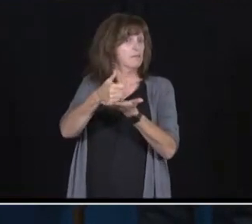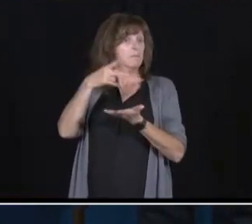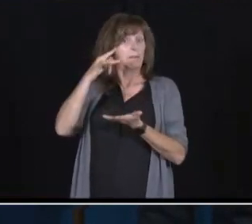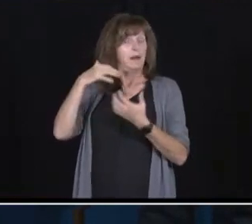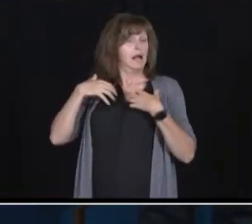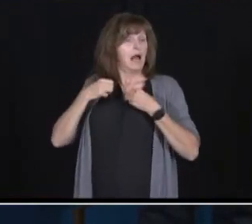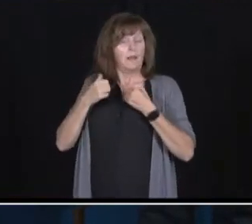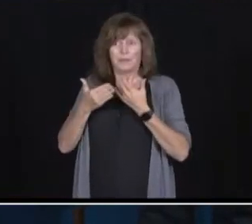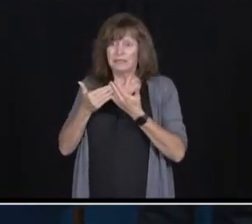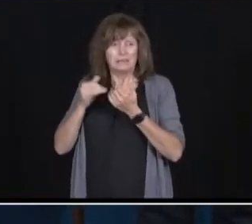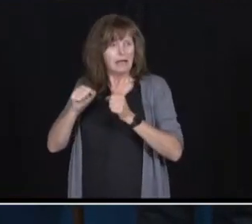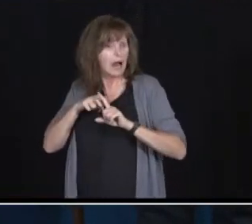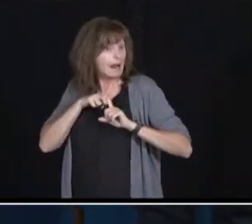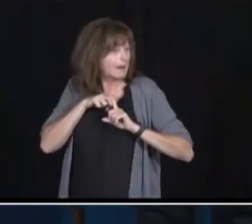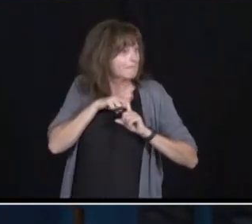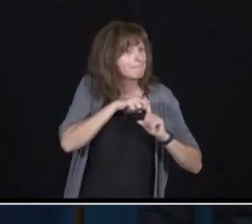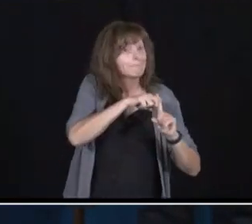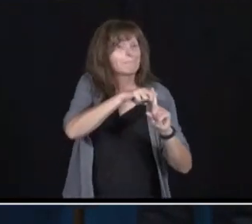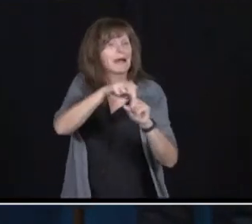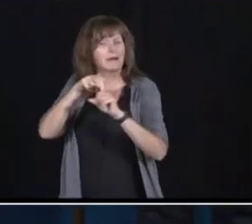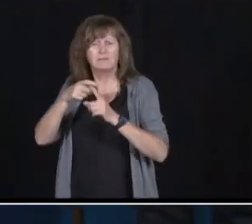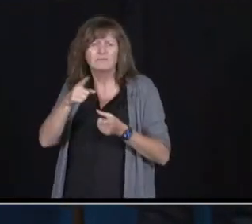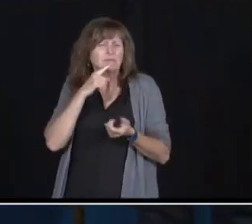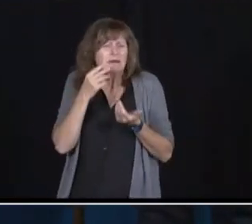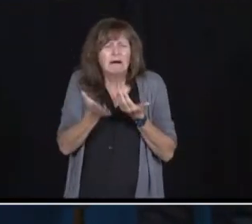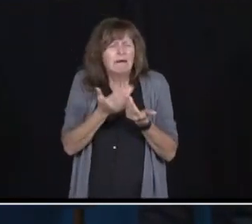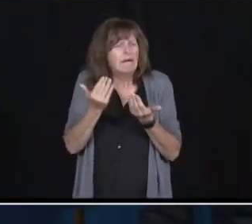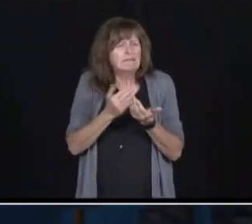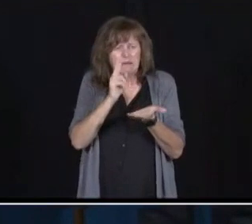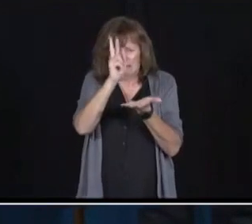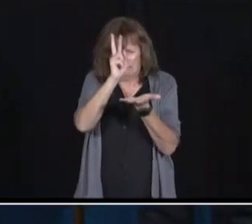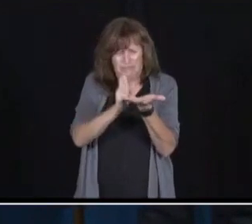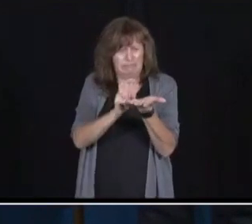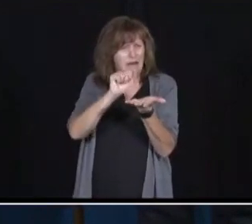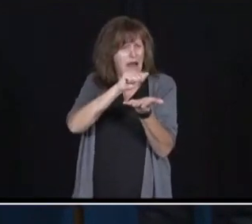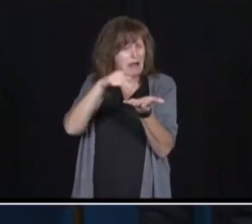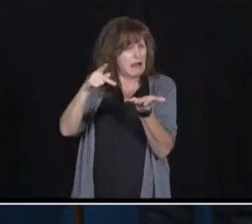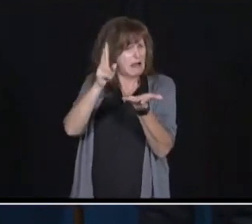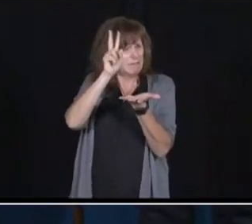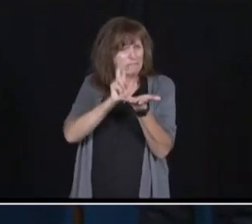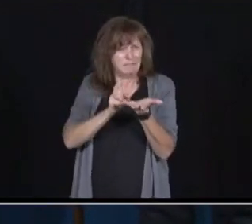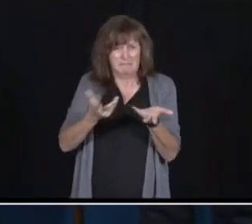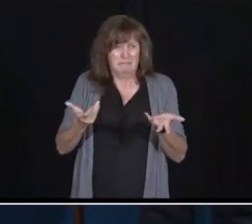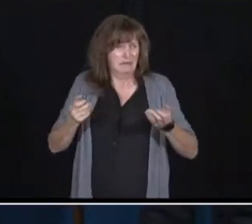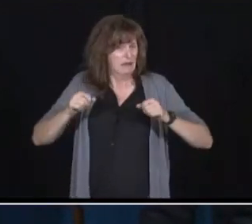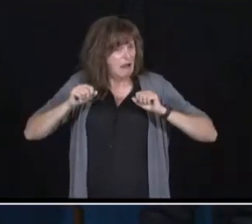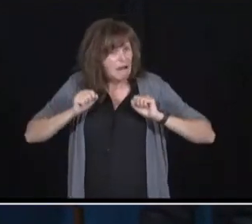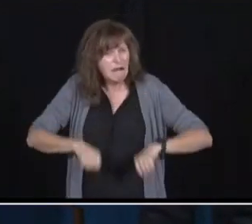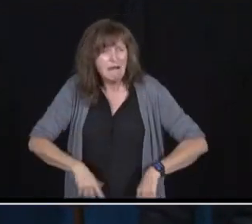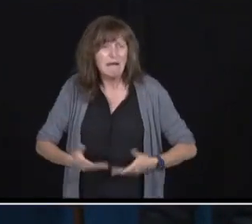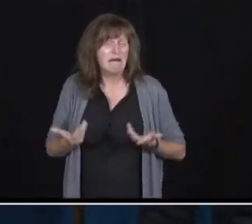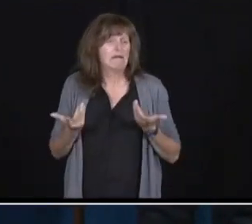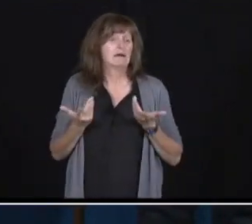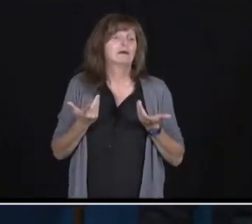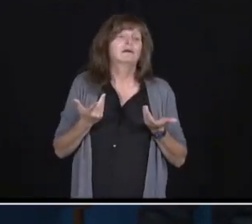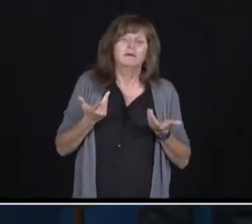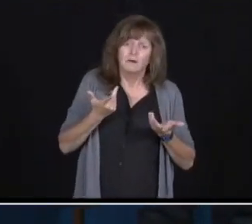It is something that allows that public-health response. And it is something that is easily downloadable. And allows people to have the opportunity as